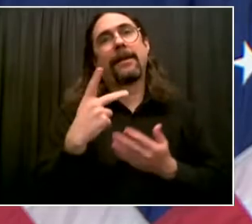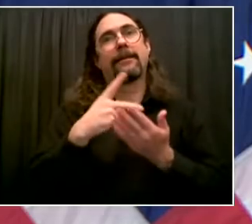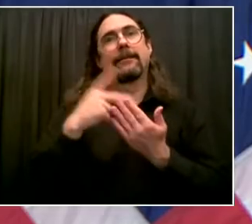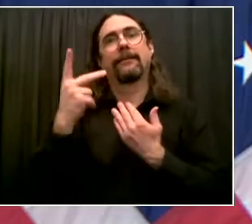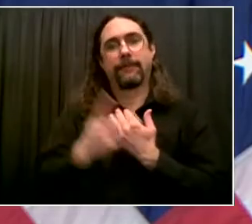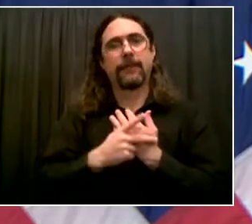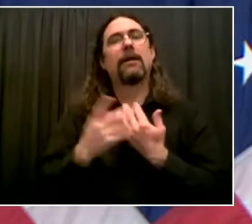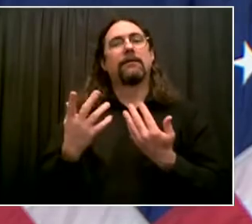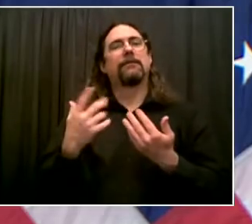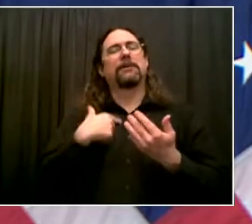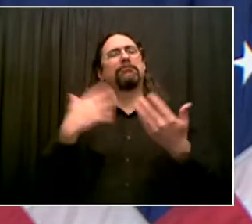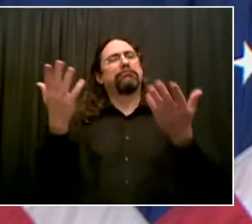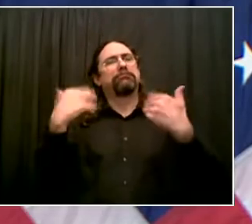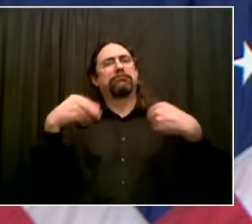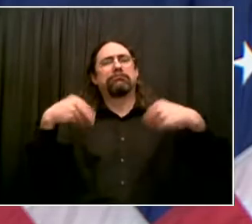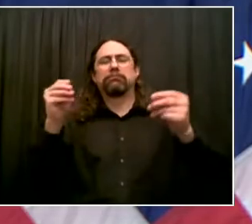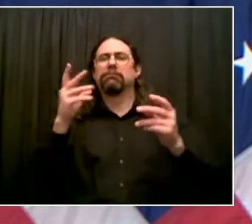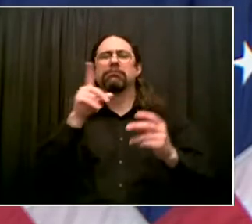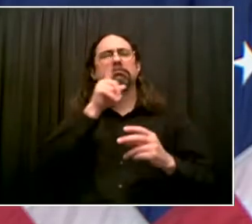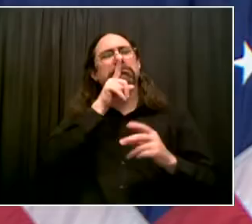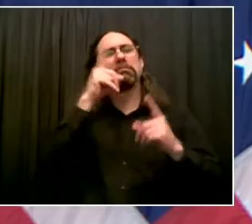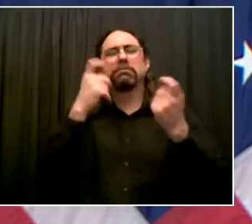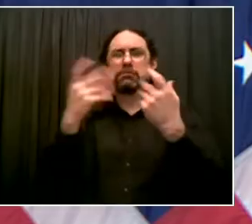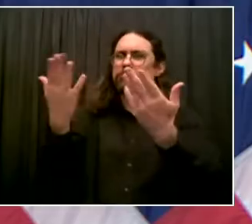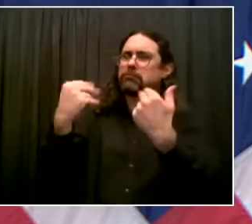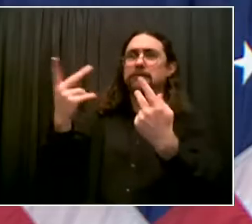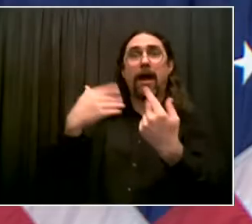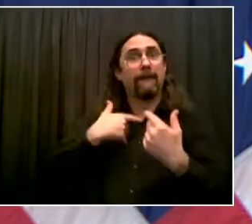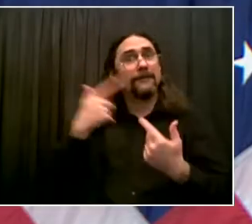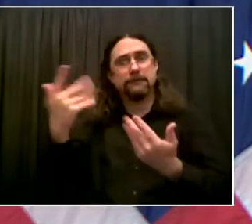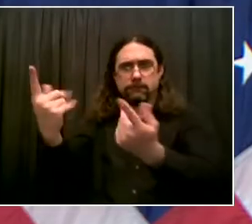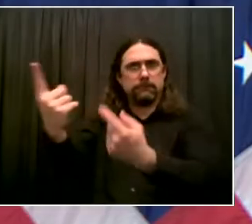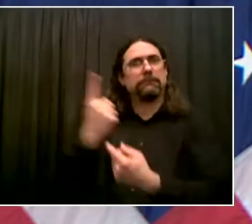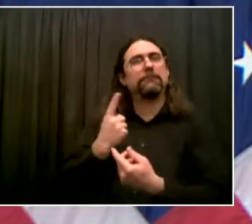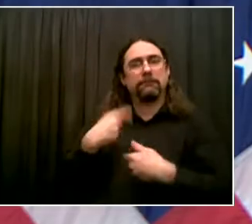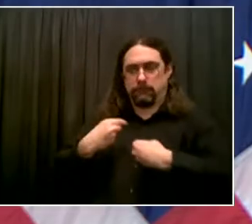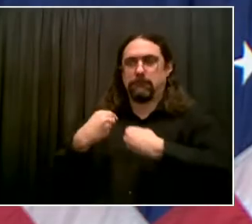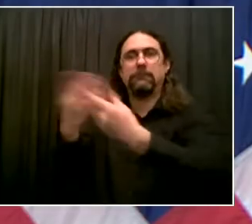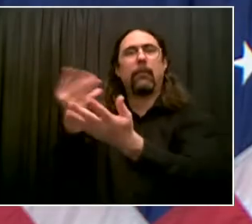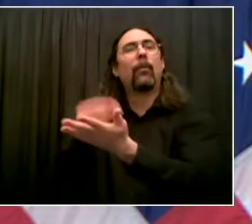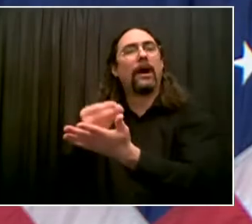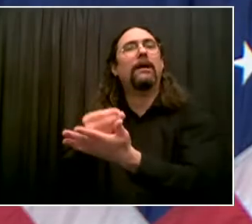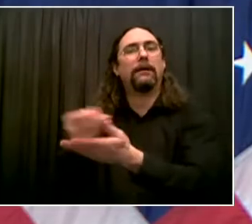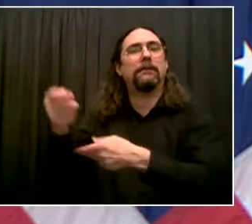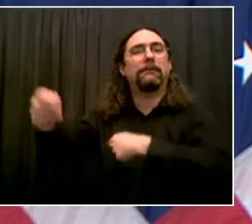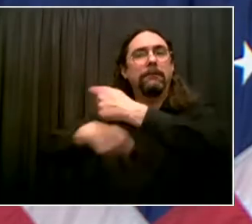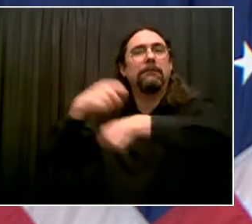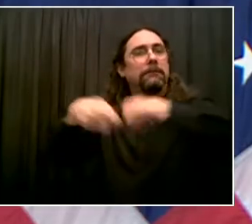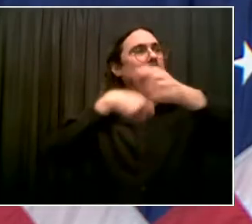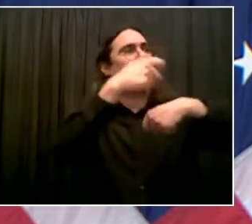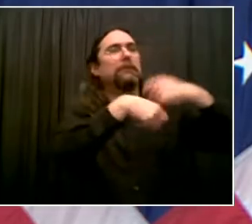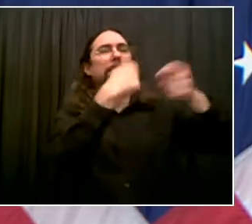BUY BACK AMNESTY PROGRAMS AND OPEN UP THE DIFFENTRE UCHRCHES